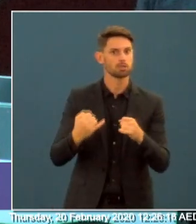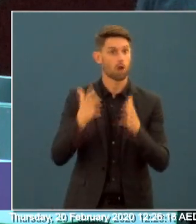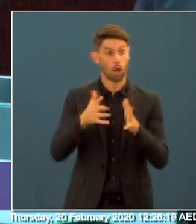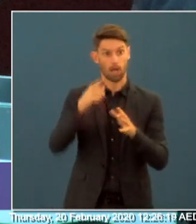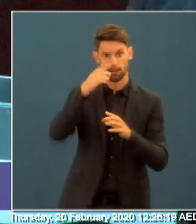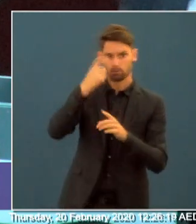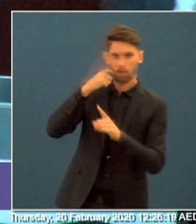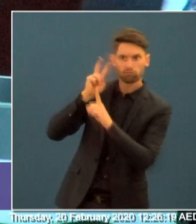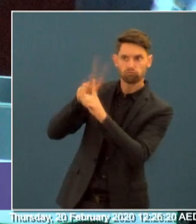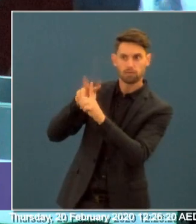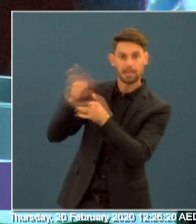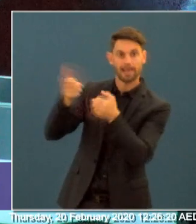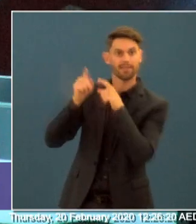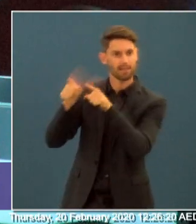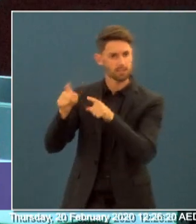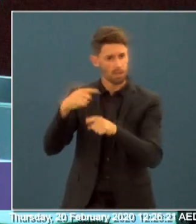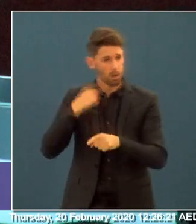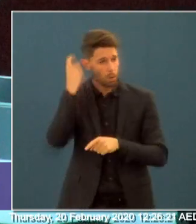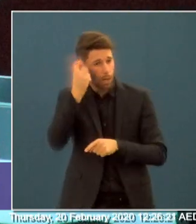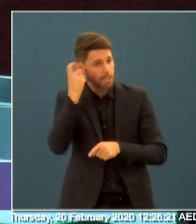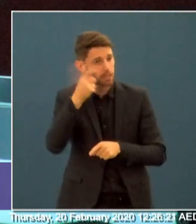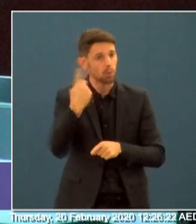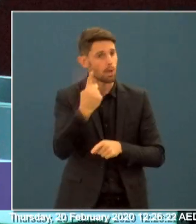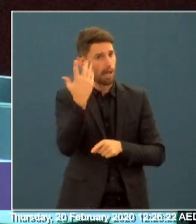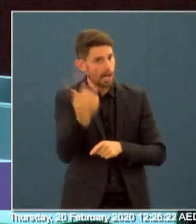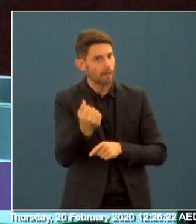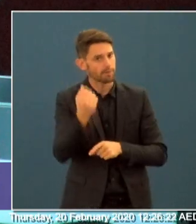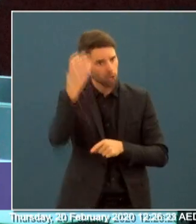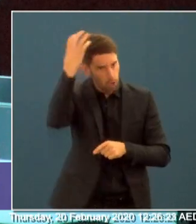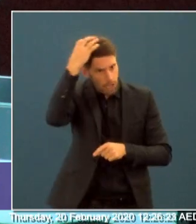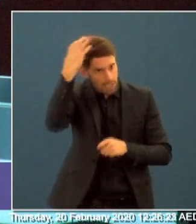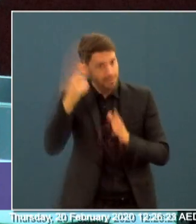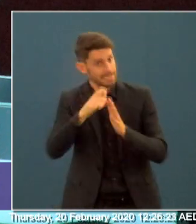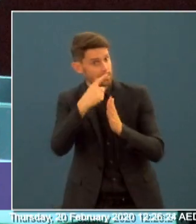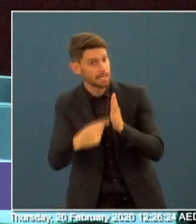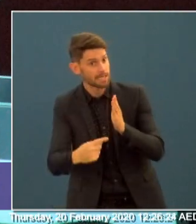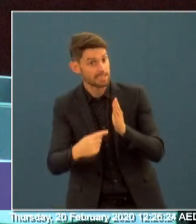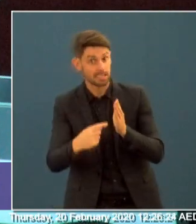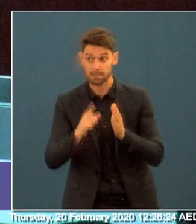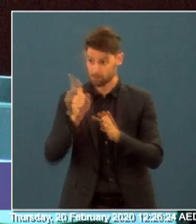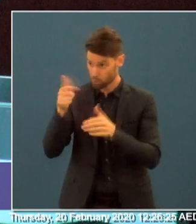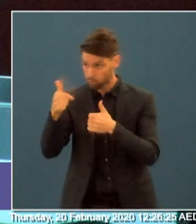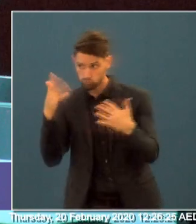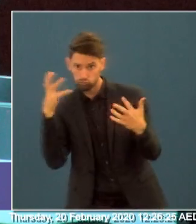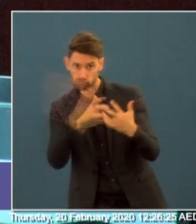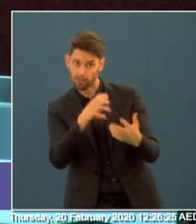How do people with cognitive disability fare in the private health insurance market?